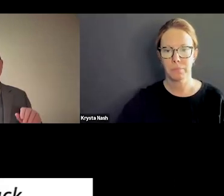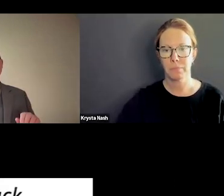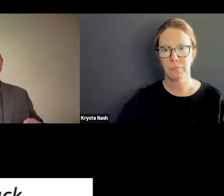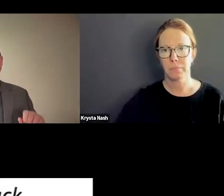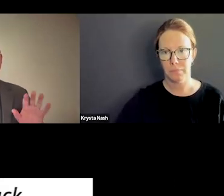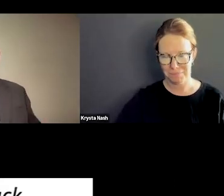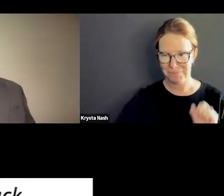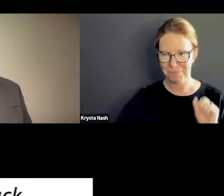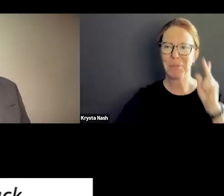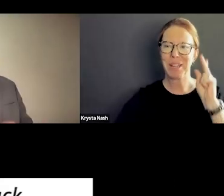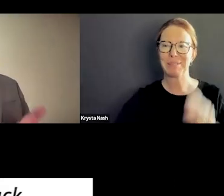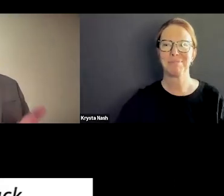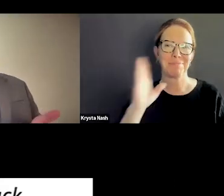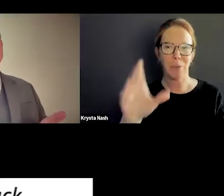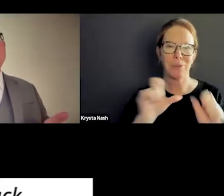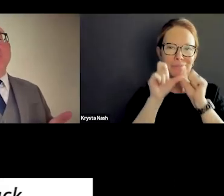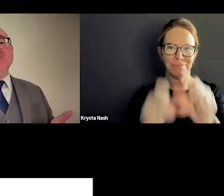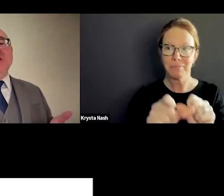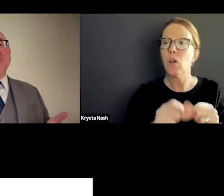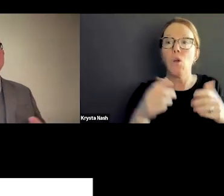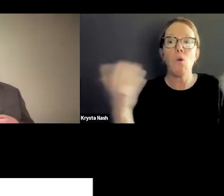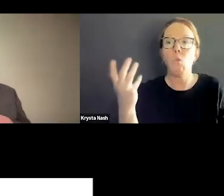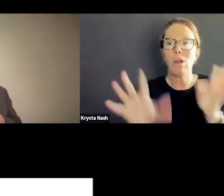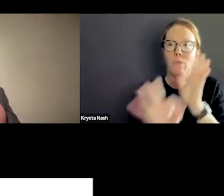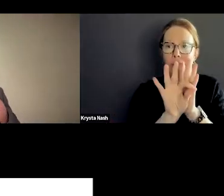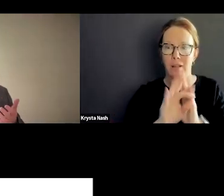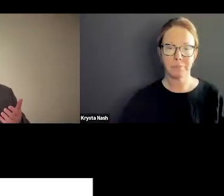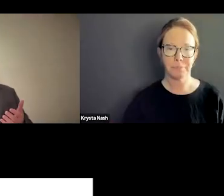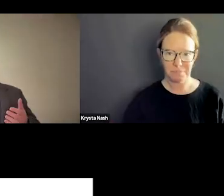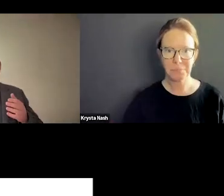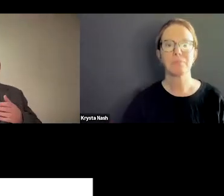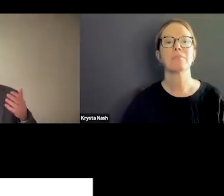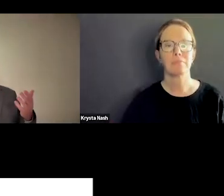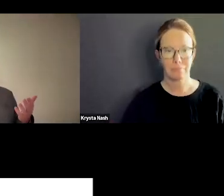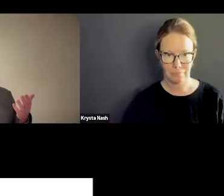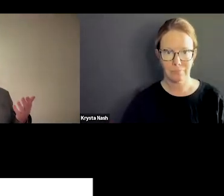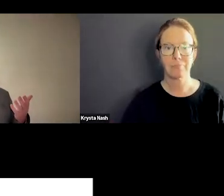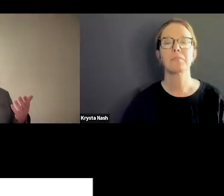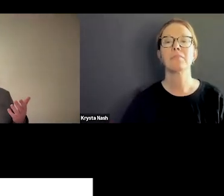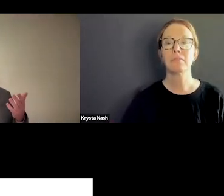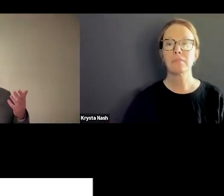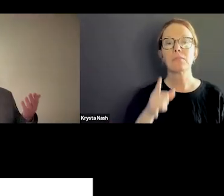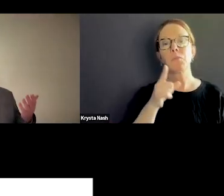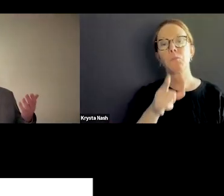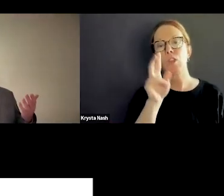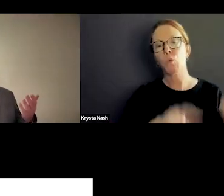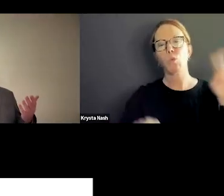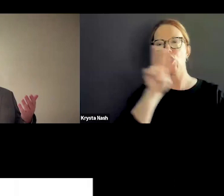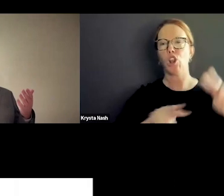Okay. Well then I'll proceed with what did we what did we find. So let me first say we're going to probably look at this data a couple of different ways.